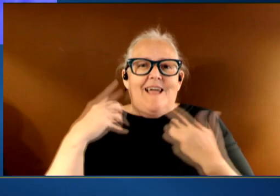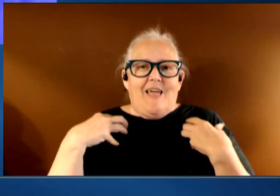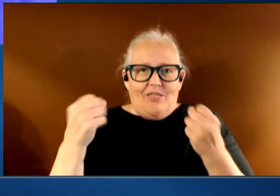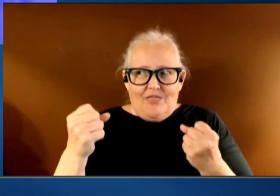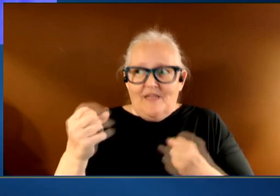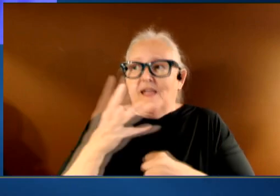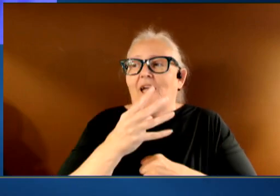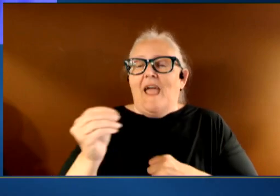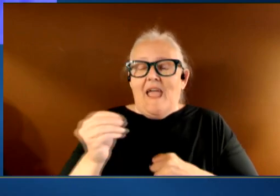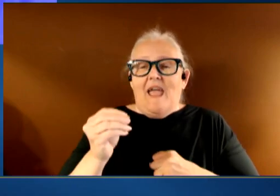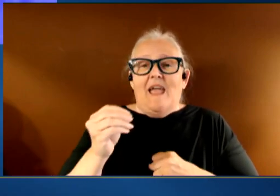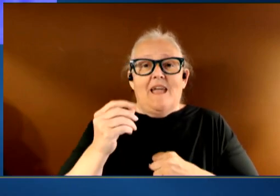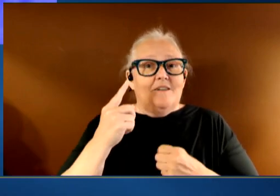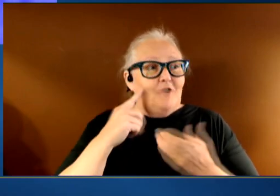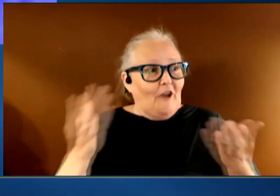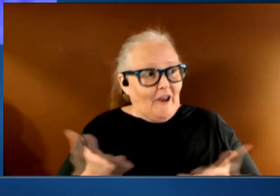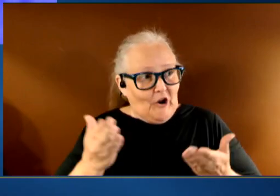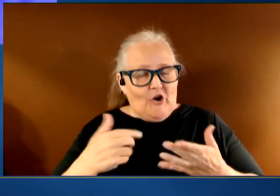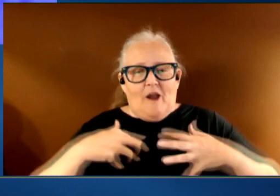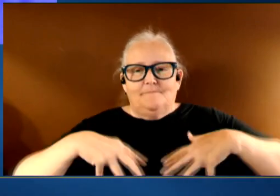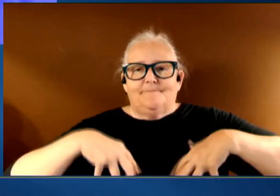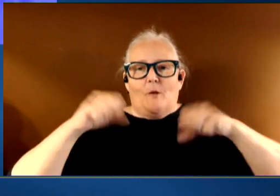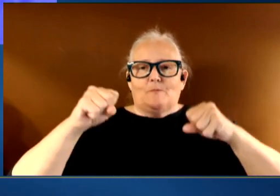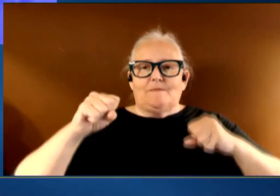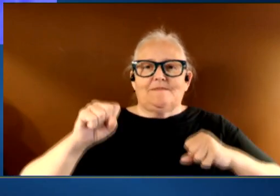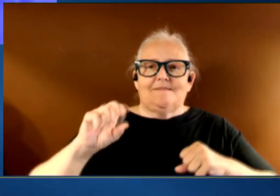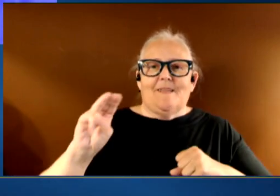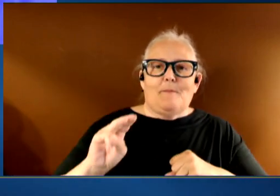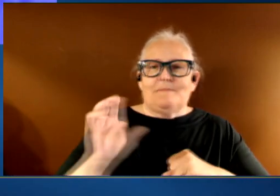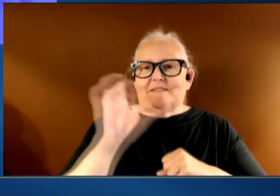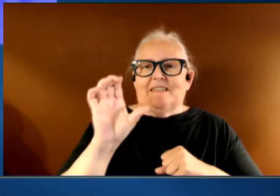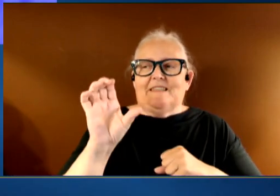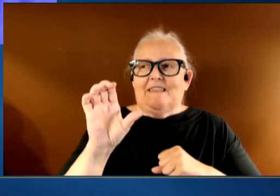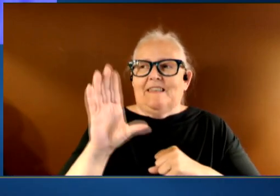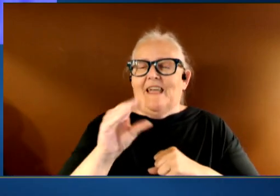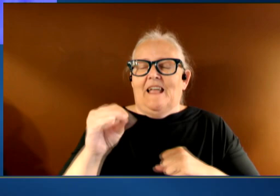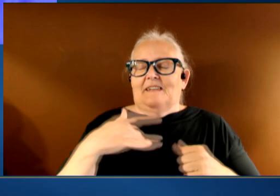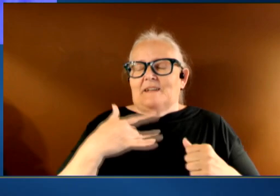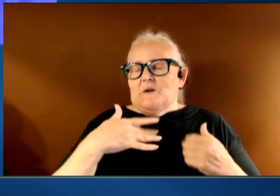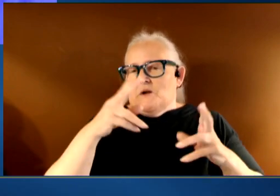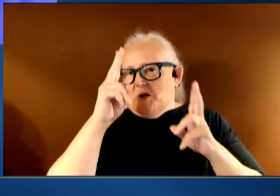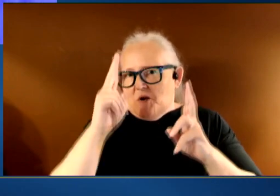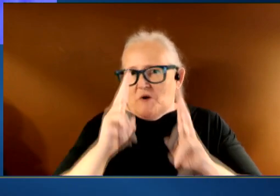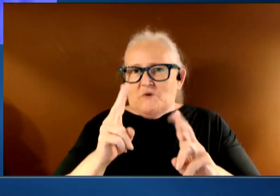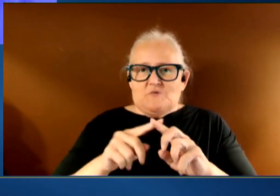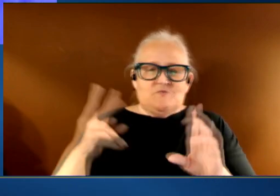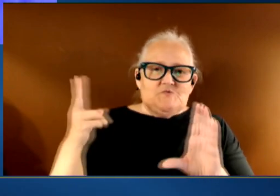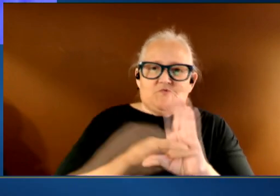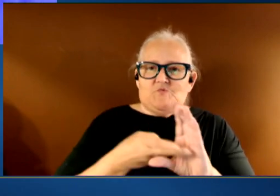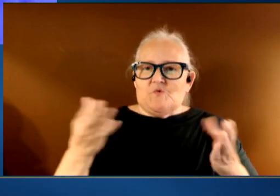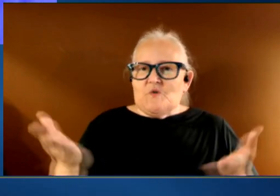I am the emcee for today, and I am just incredibly honored to be here with you. It truly is a true